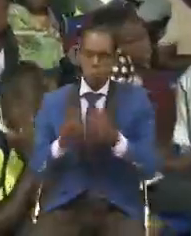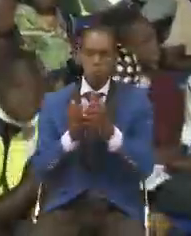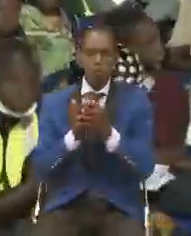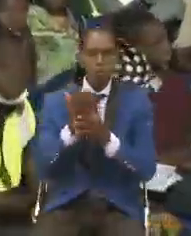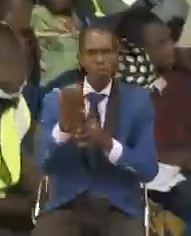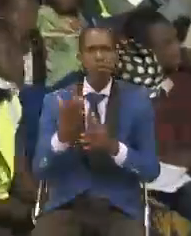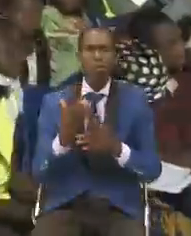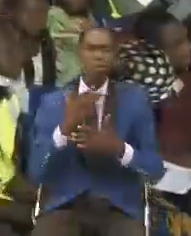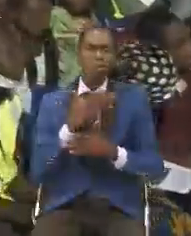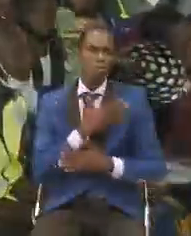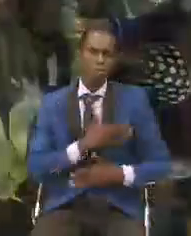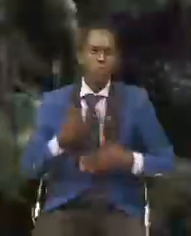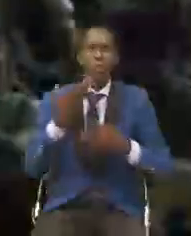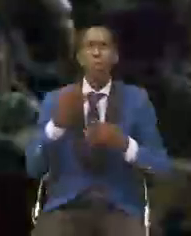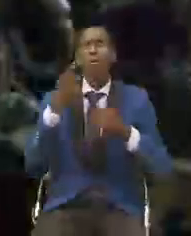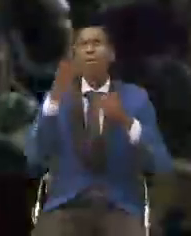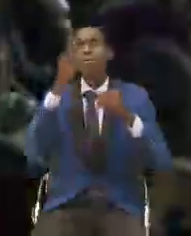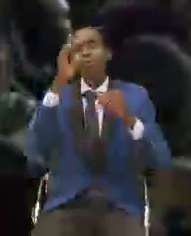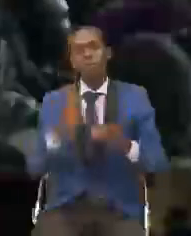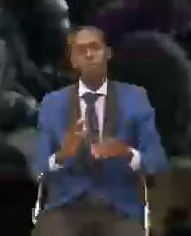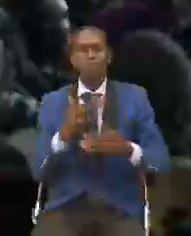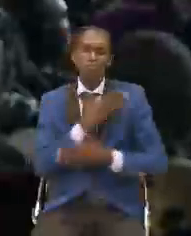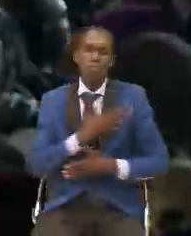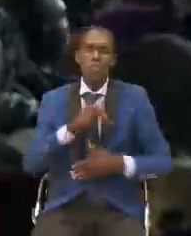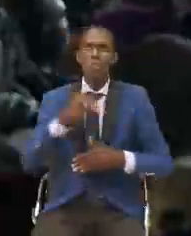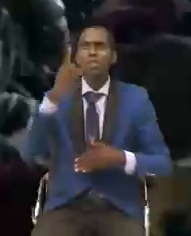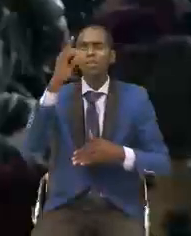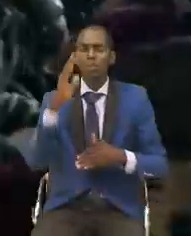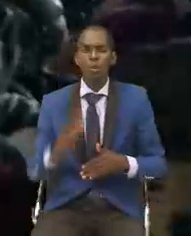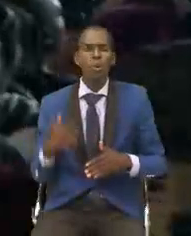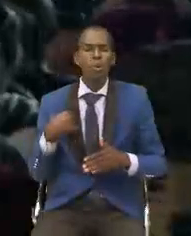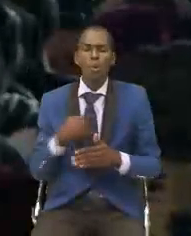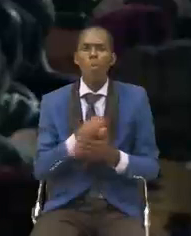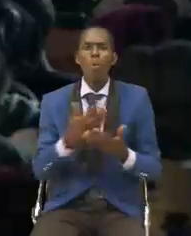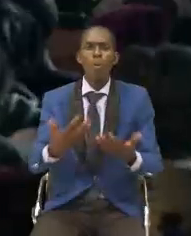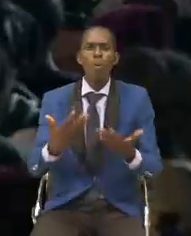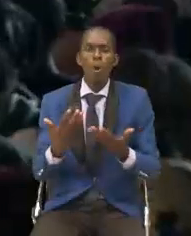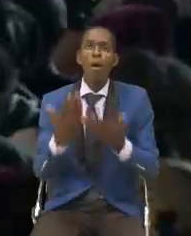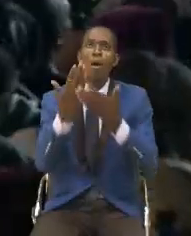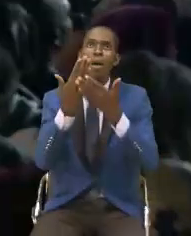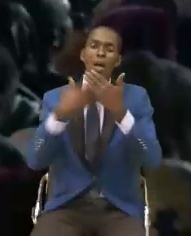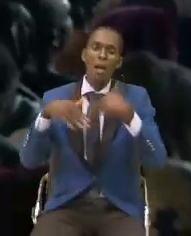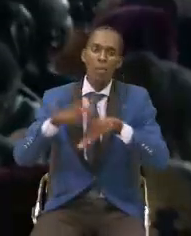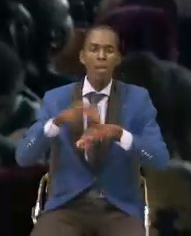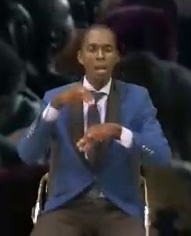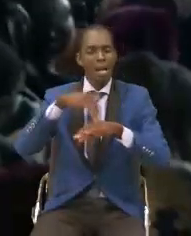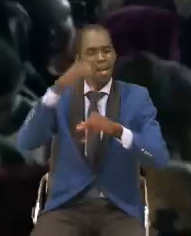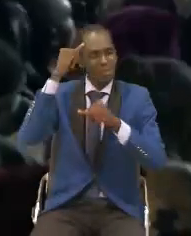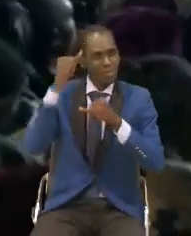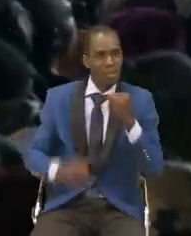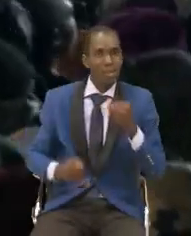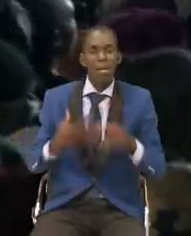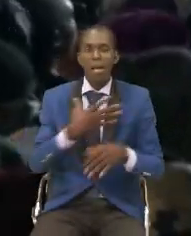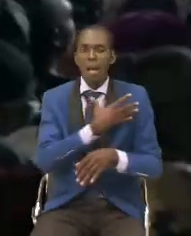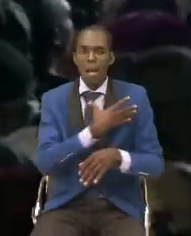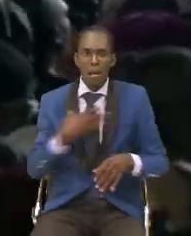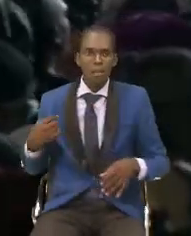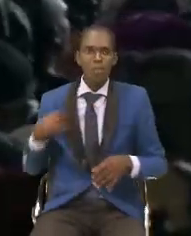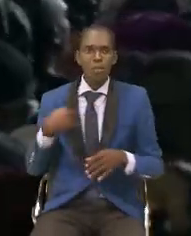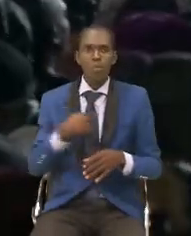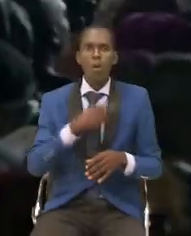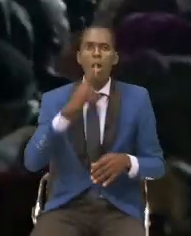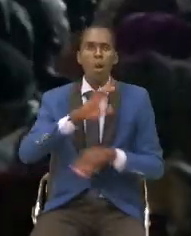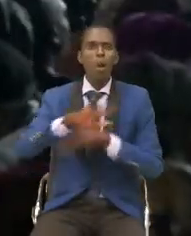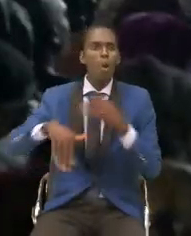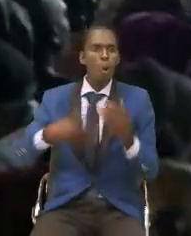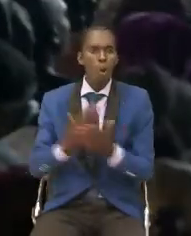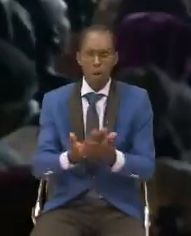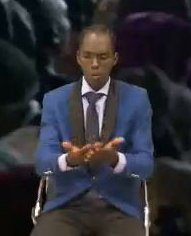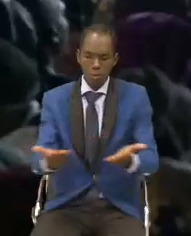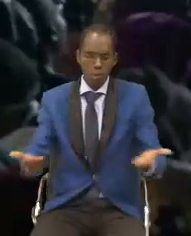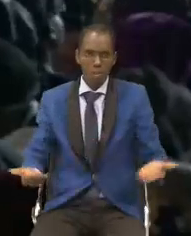eternal life breakthrough pleasure of god and pleasing god and we want heaven at last and we're